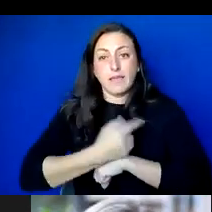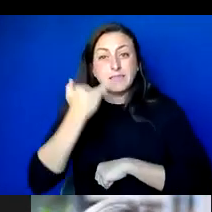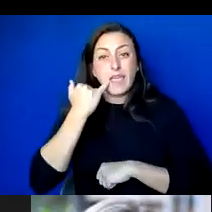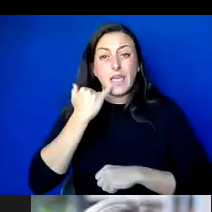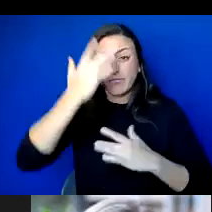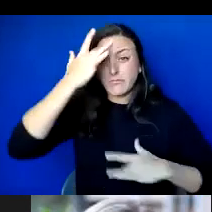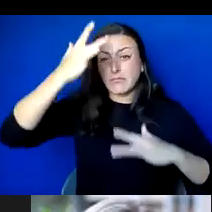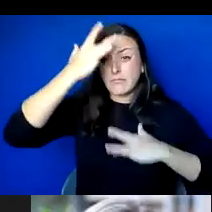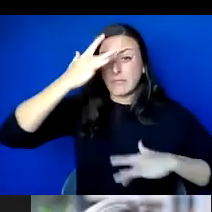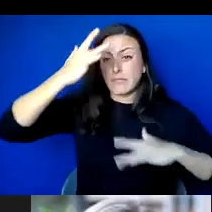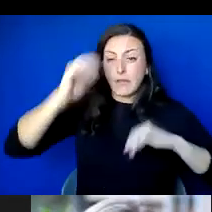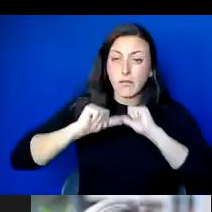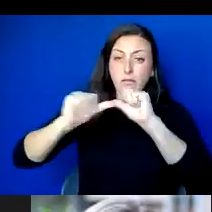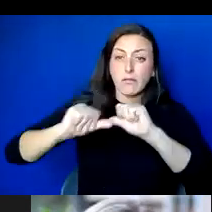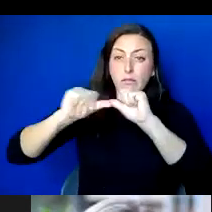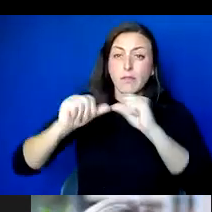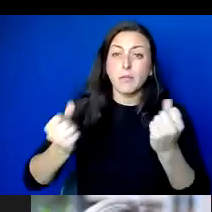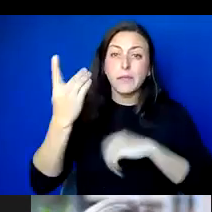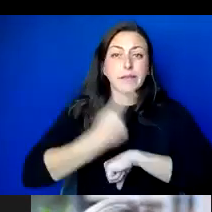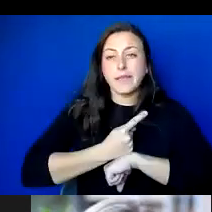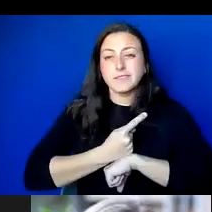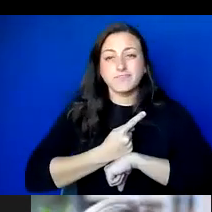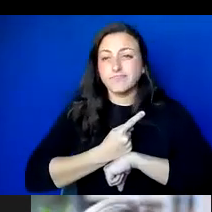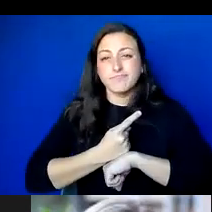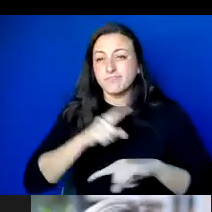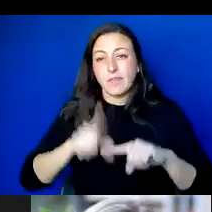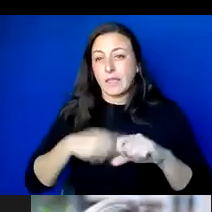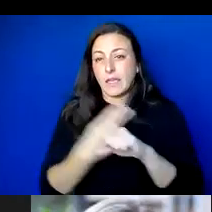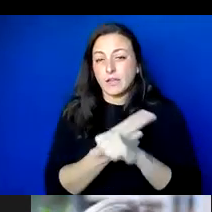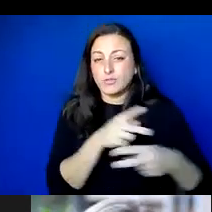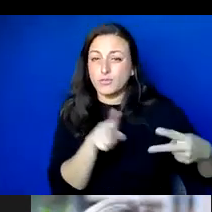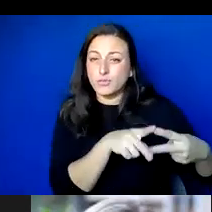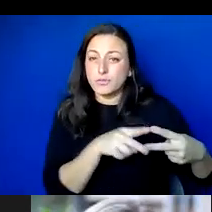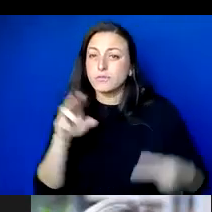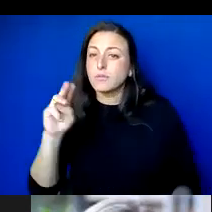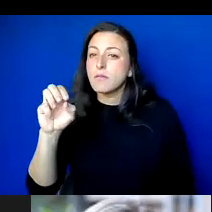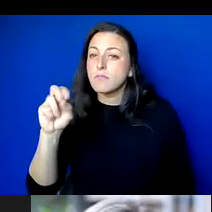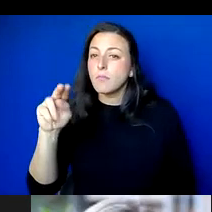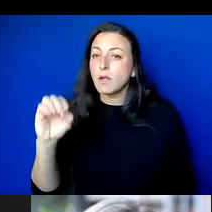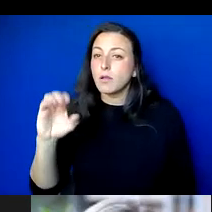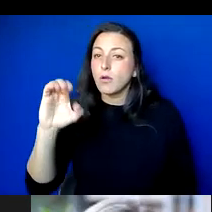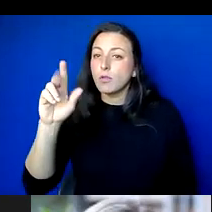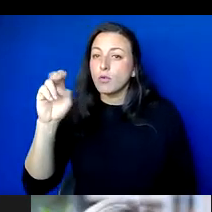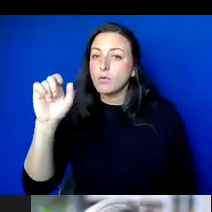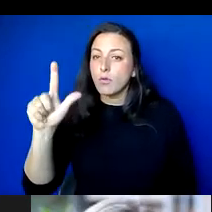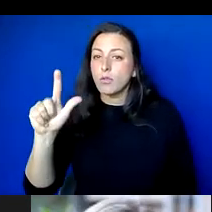would not be eligible for one of these monoclonal neutralizing antibody therapies. Next slide.